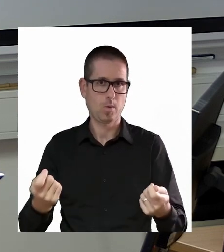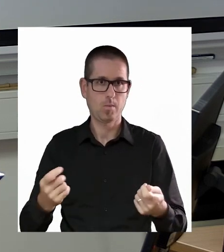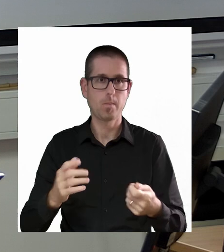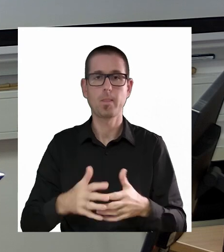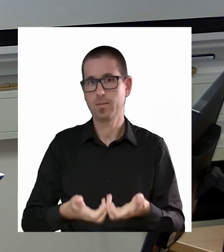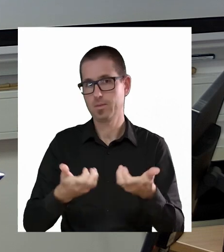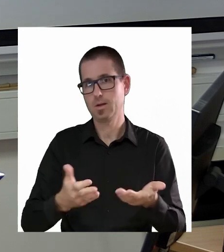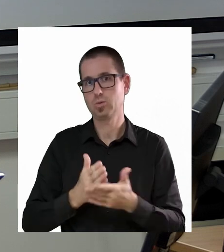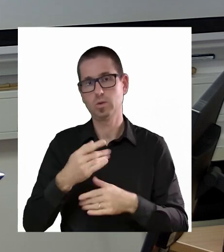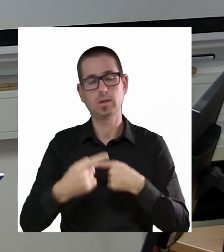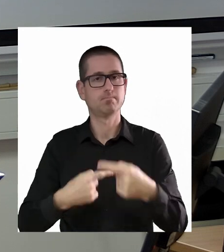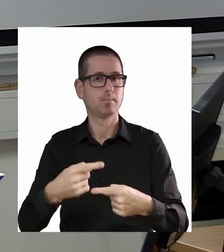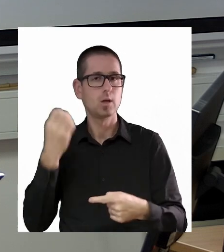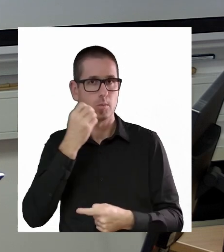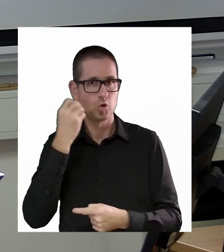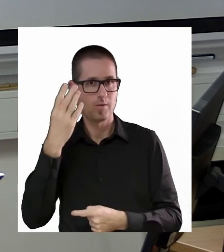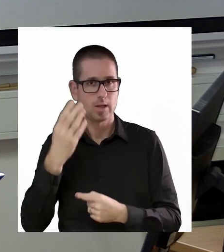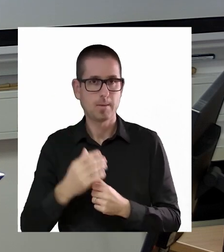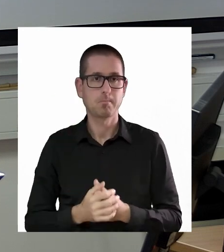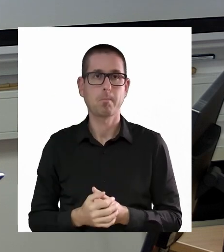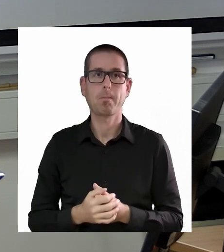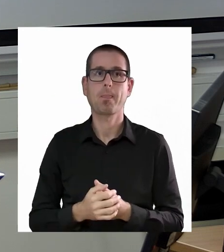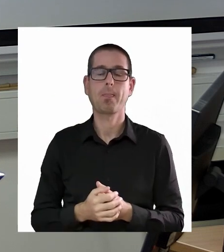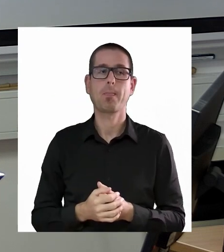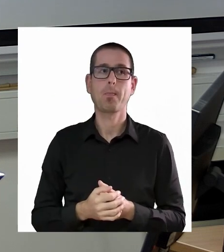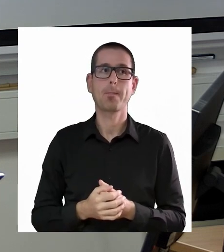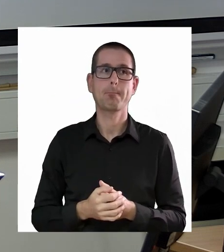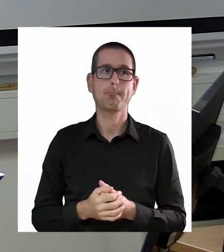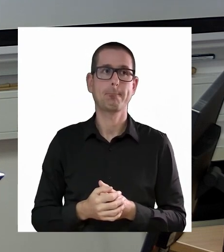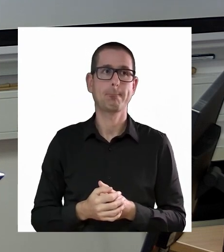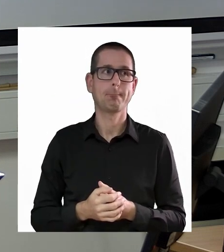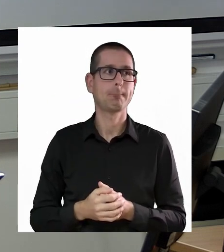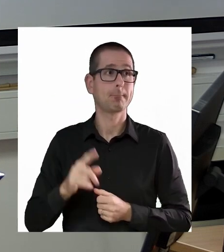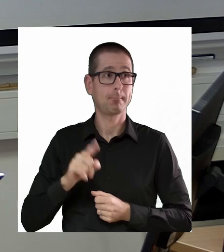the education system. And simultaneously